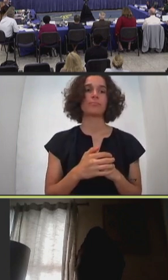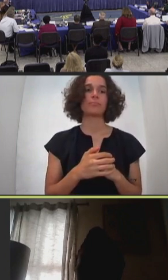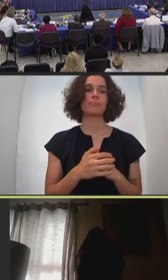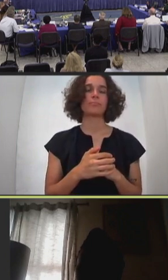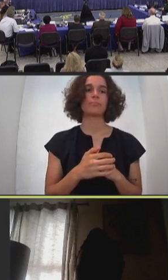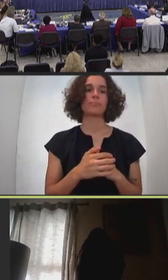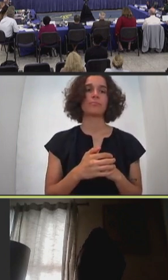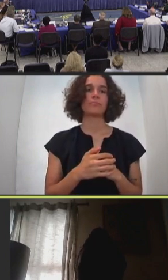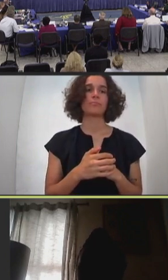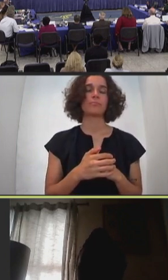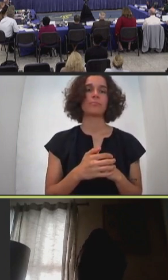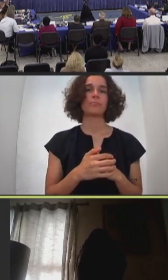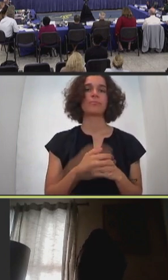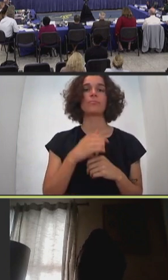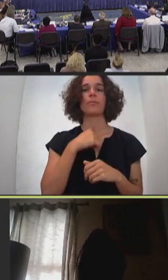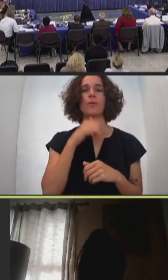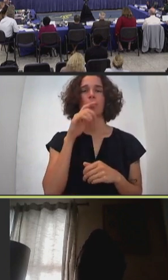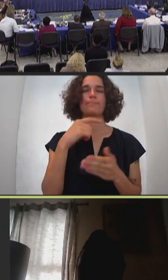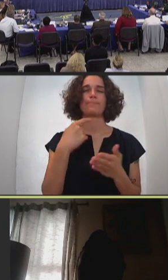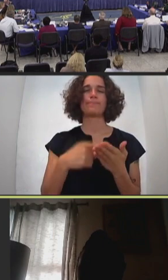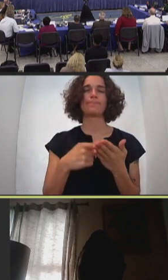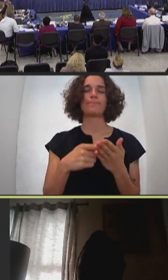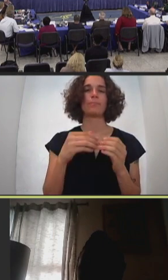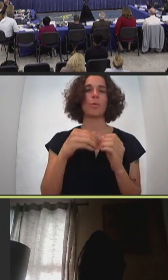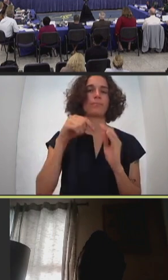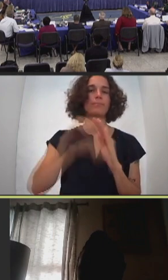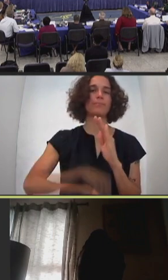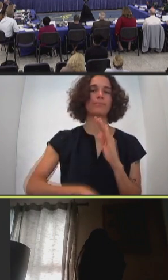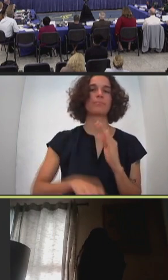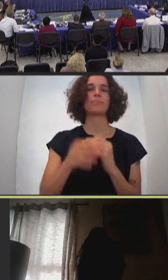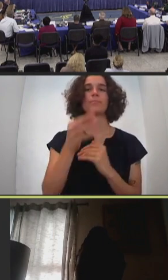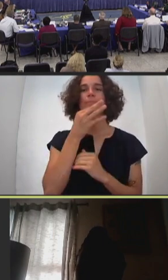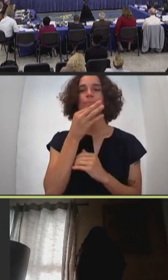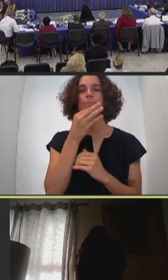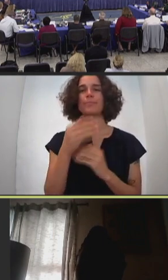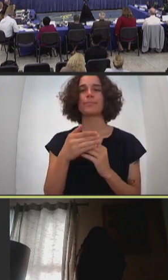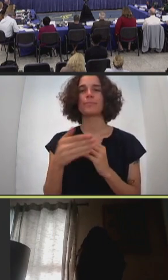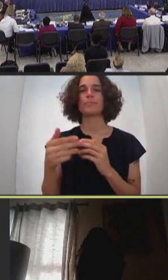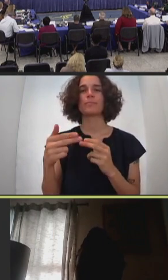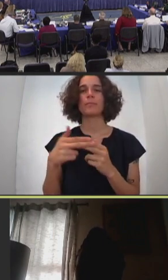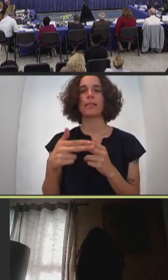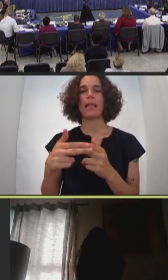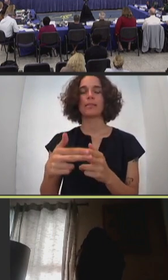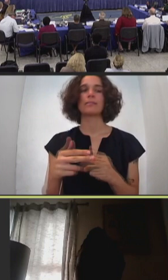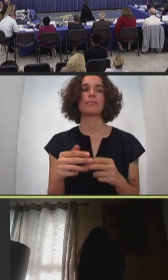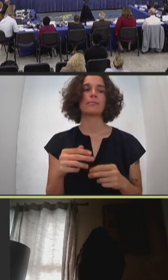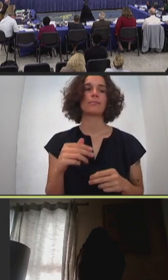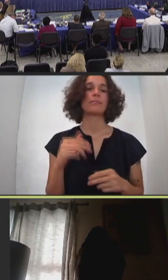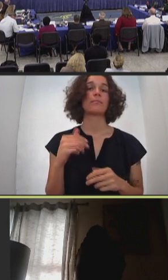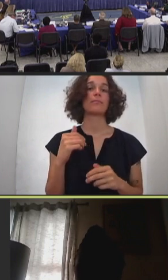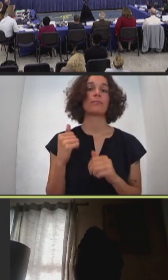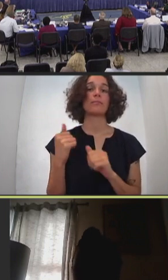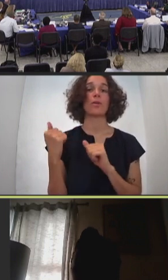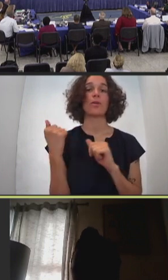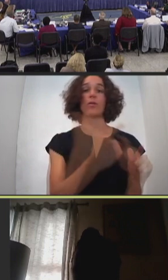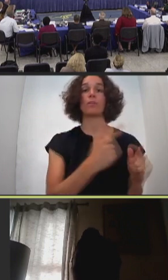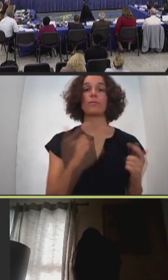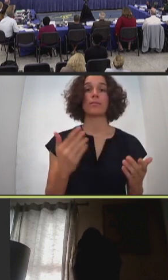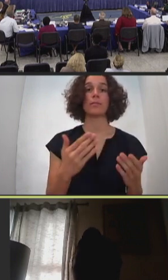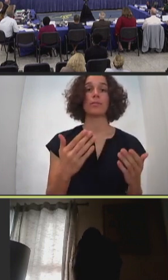the coming slides. And all of us at SEAHEC are either bilingual or multilingual to be